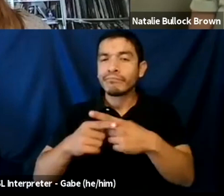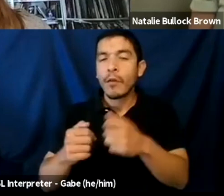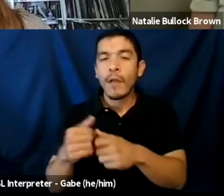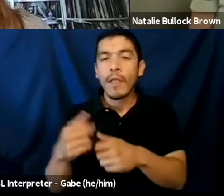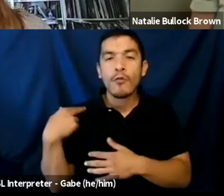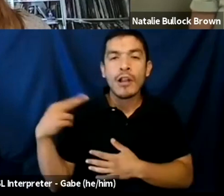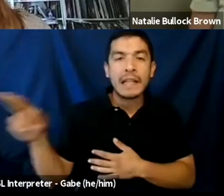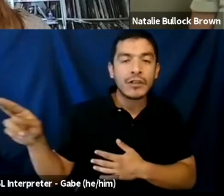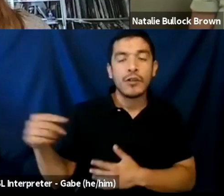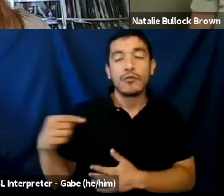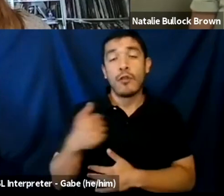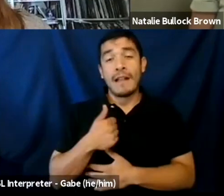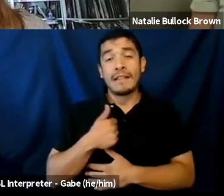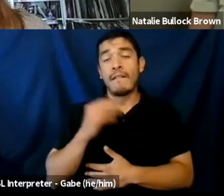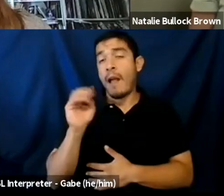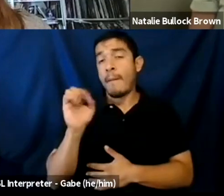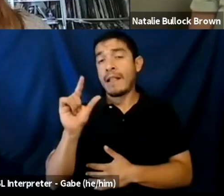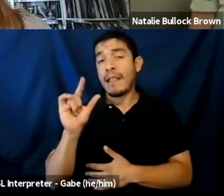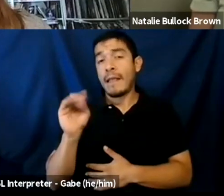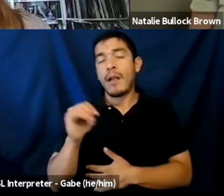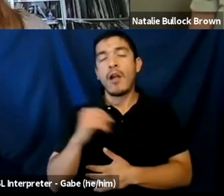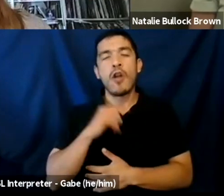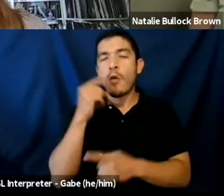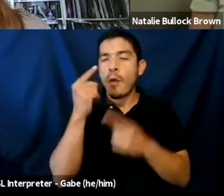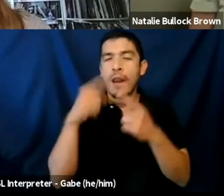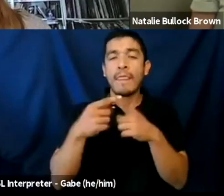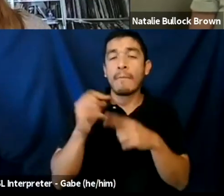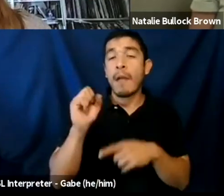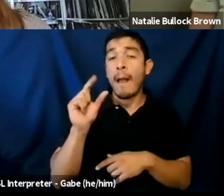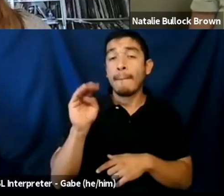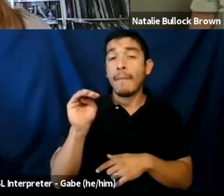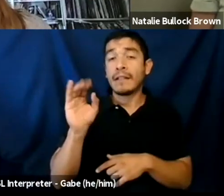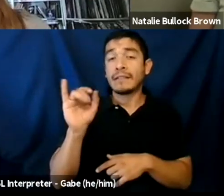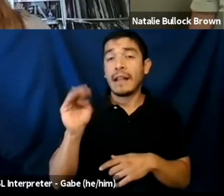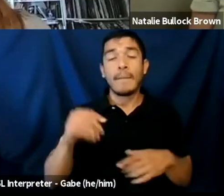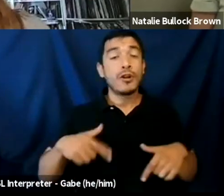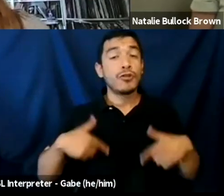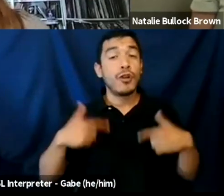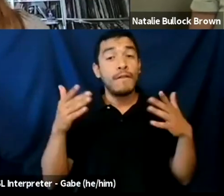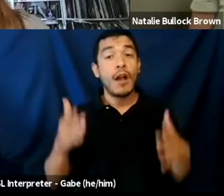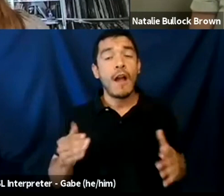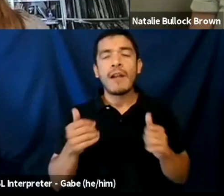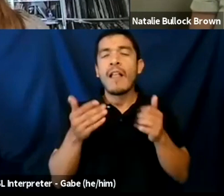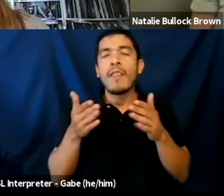And so, we're really thinking about Muslim survivorship and the ways that community functions